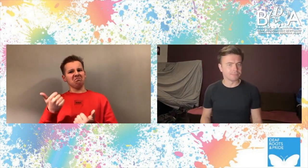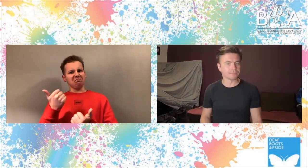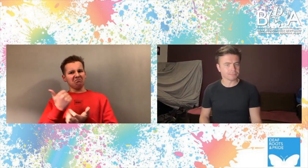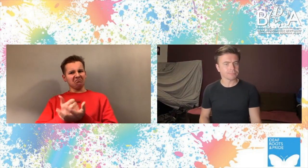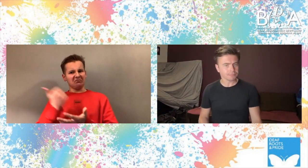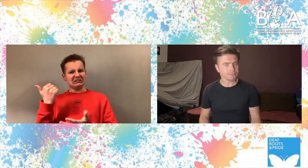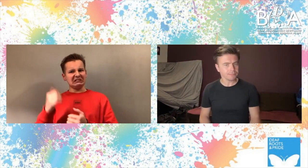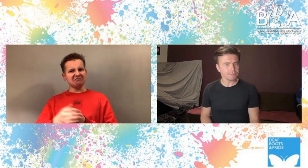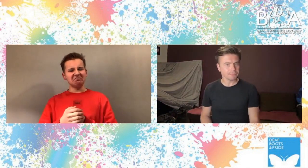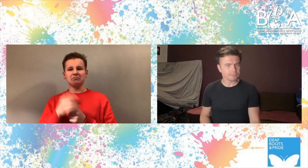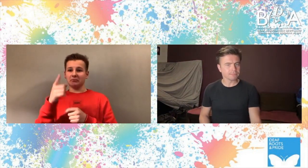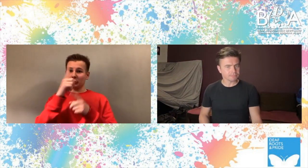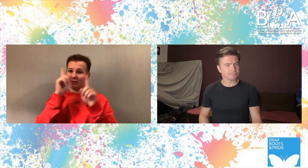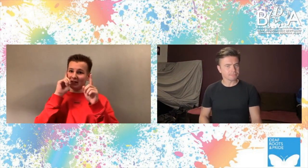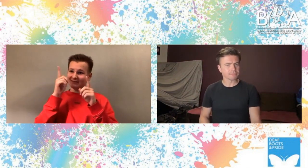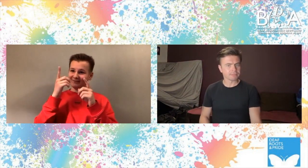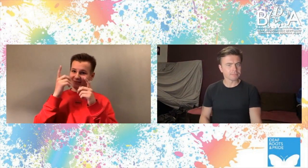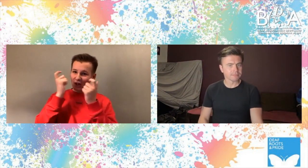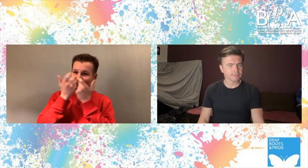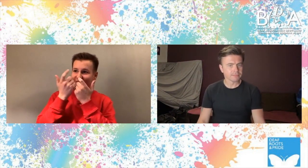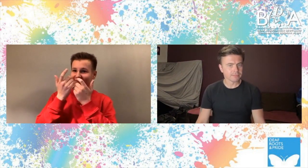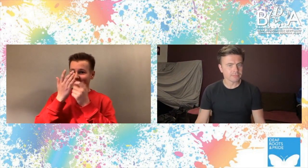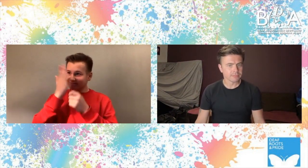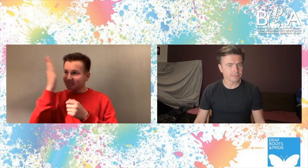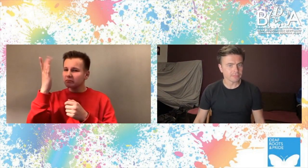Well that’s just fantastic, such practical advice. When you were on